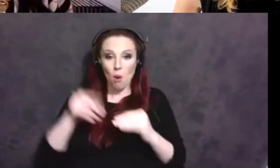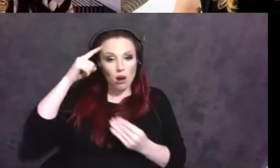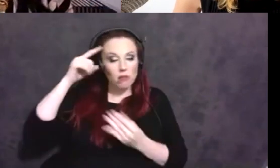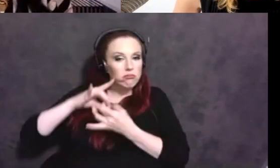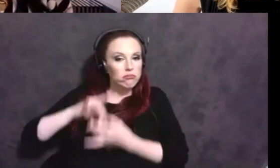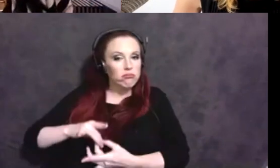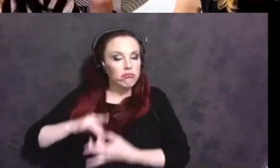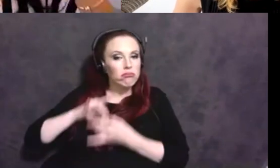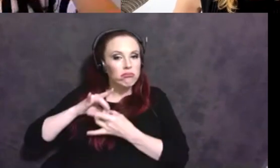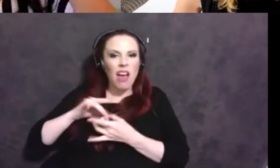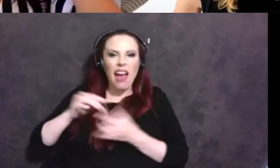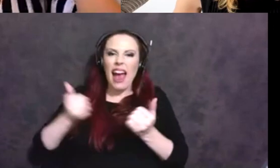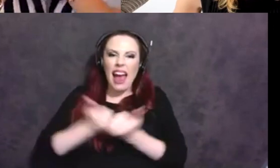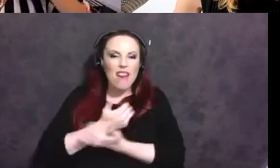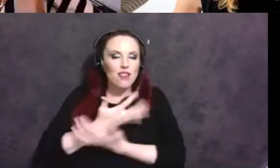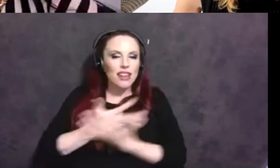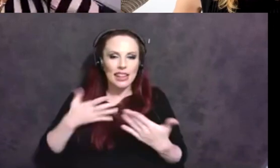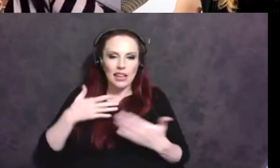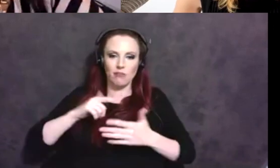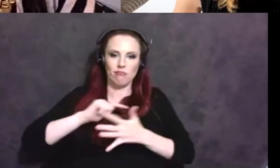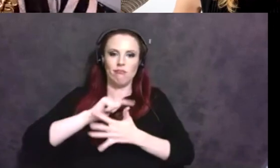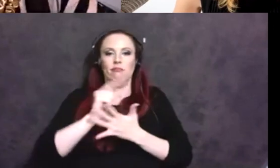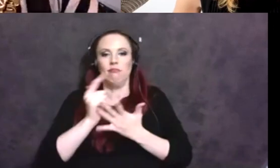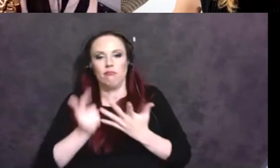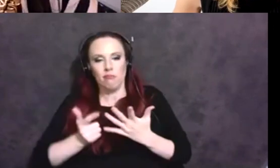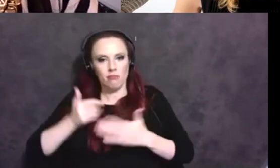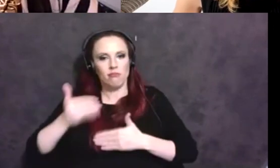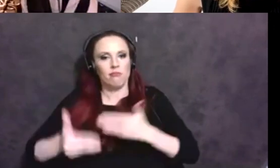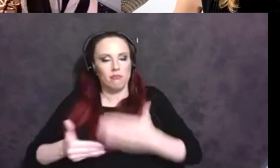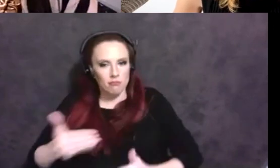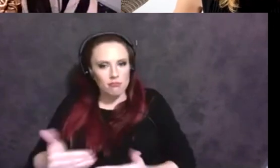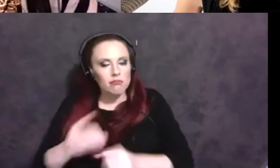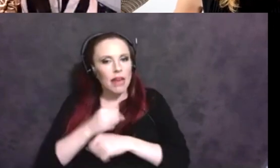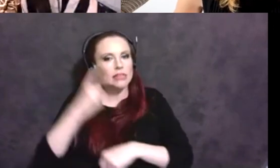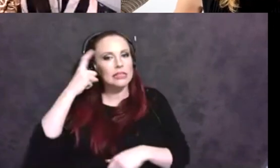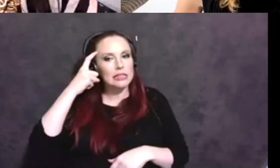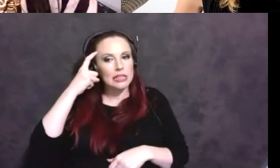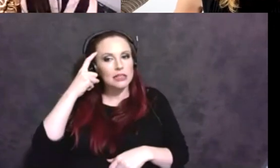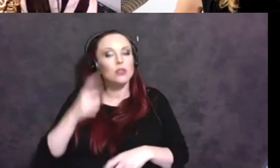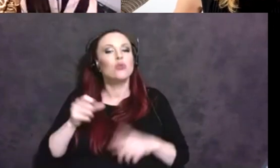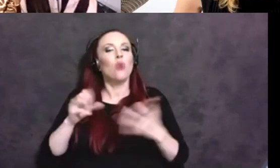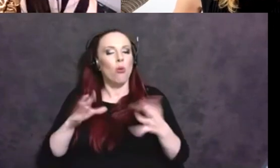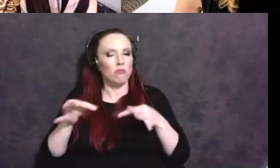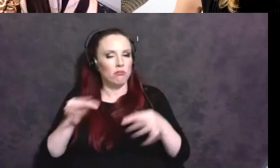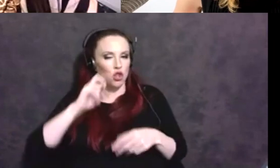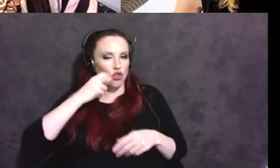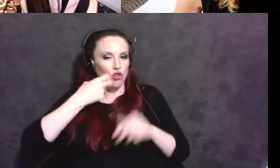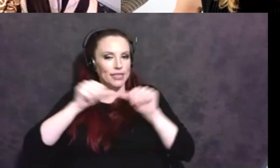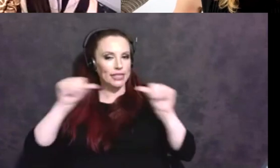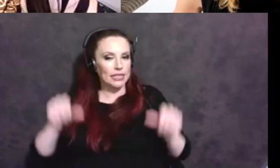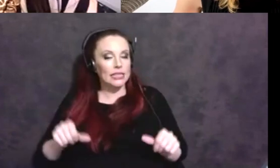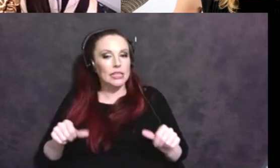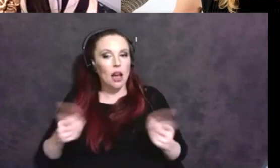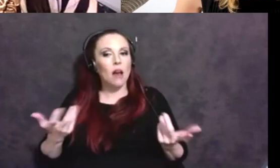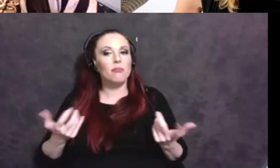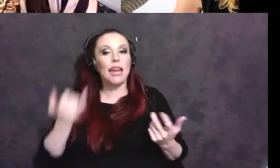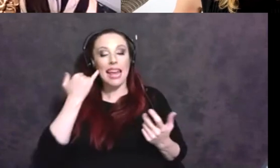about. Why this is so important is because when we are more embodied everything follows